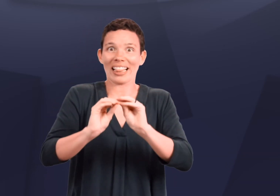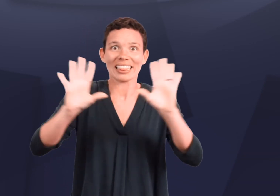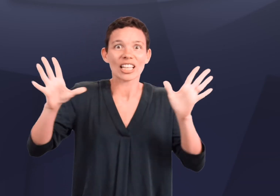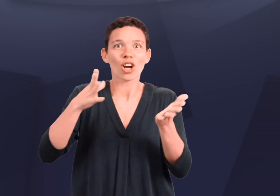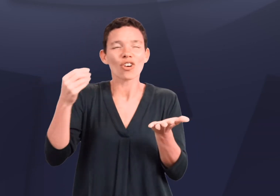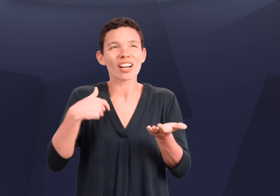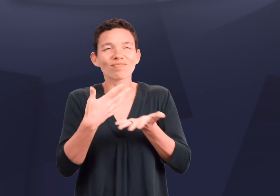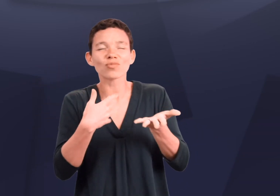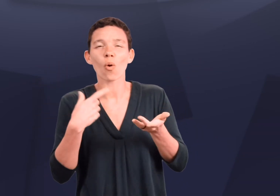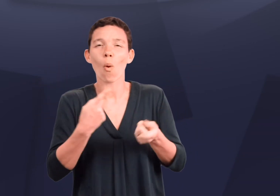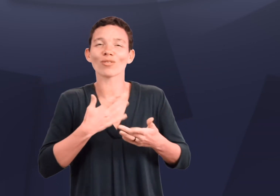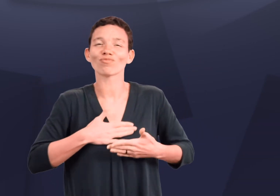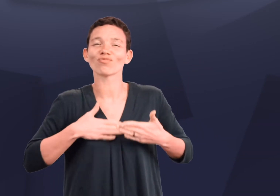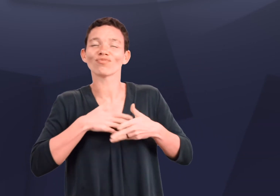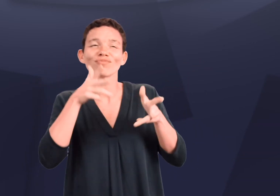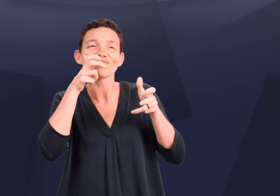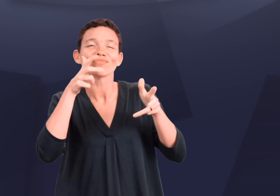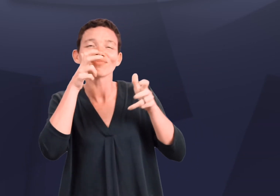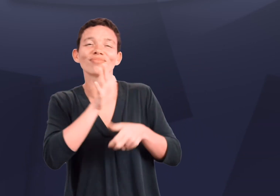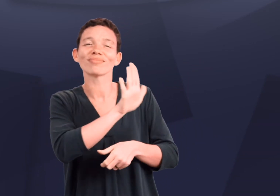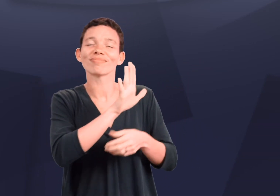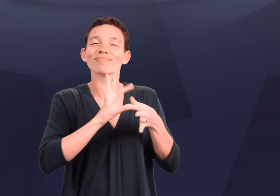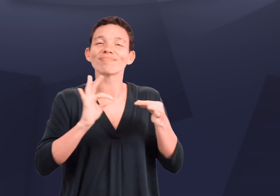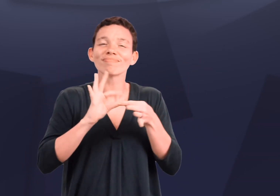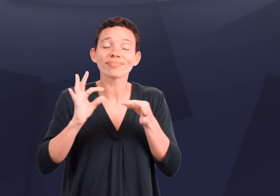Audre Lorde presents very clearly about oppression.